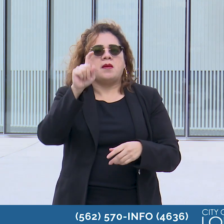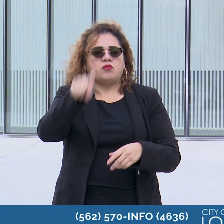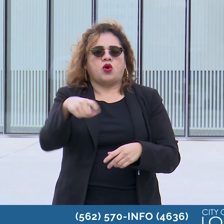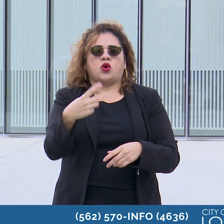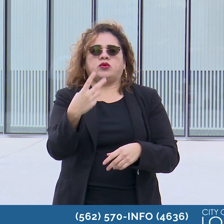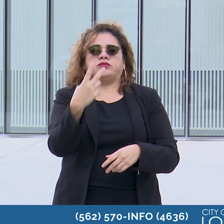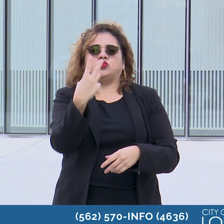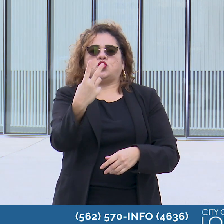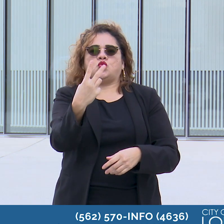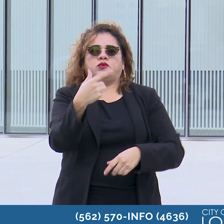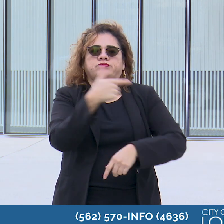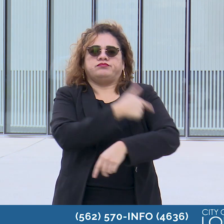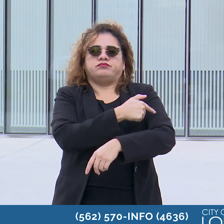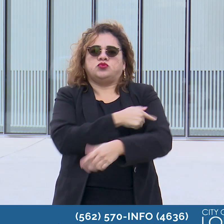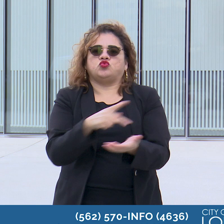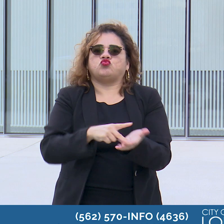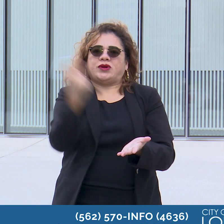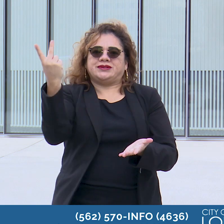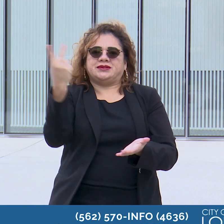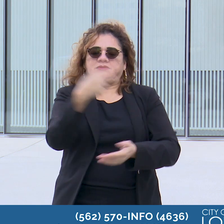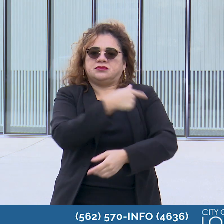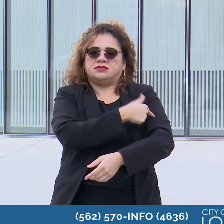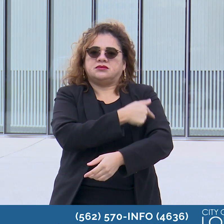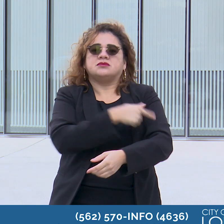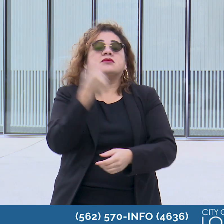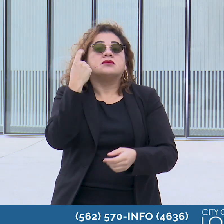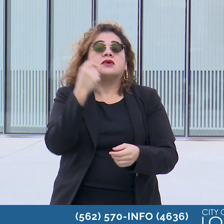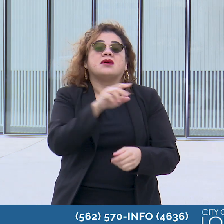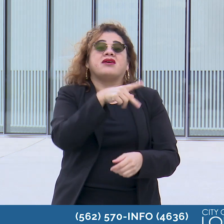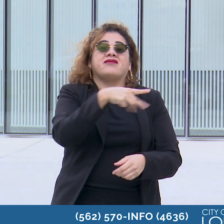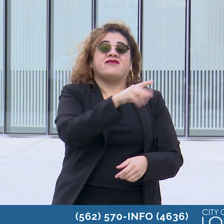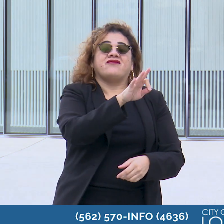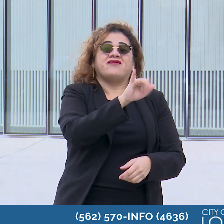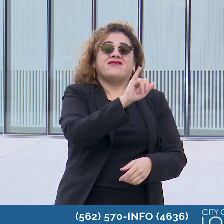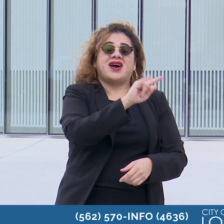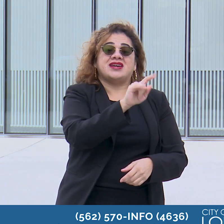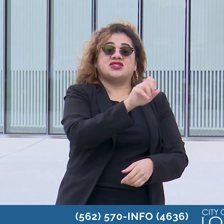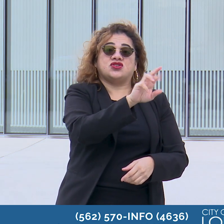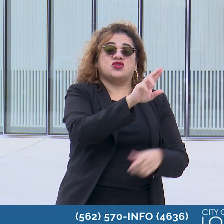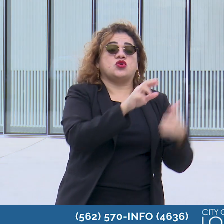The Pfizer vaccine has to be spaced 21 days apart and the Moderna vaccine has to be spaced